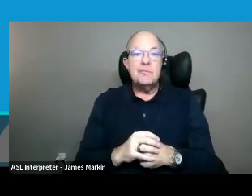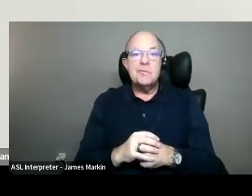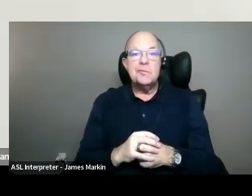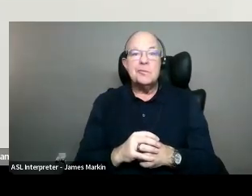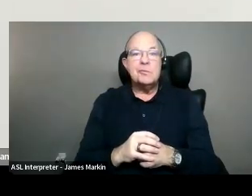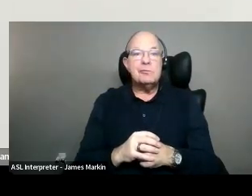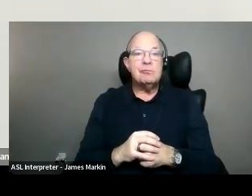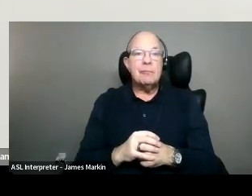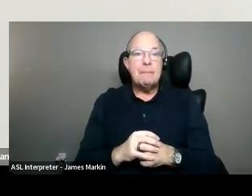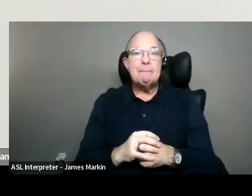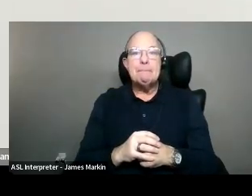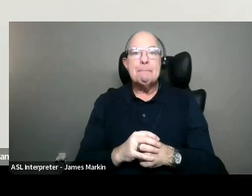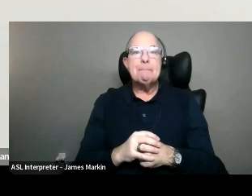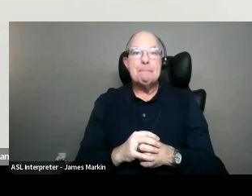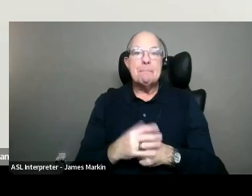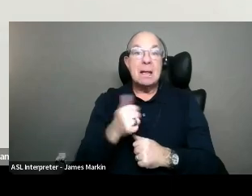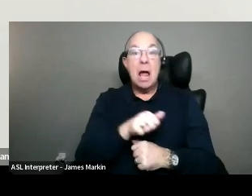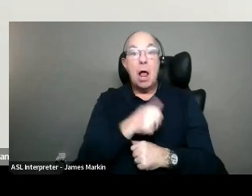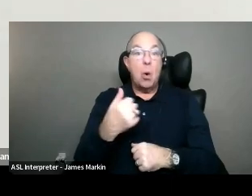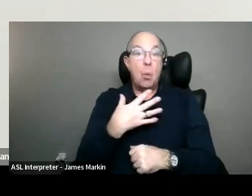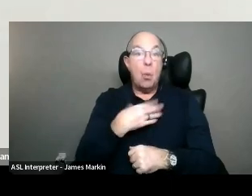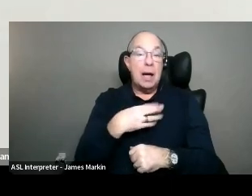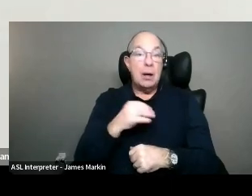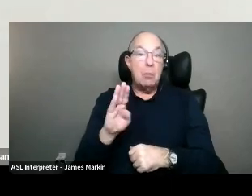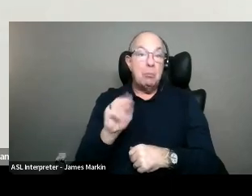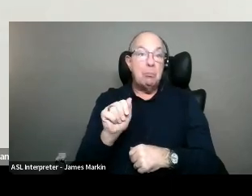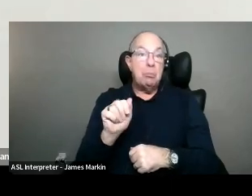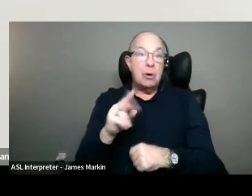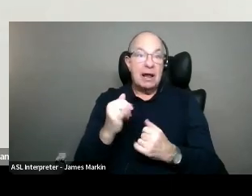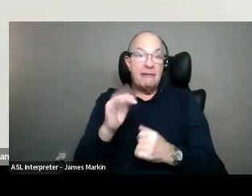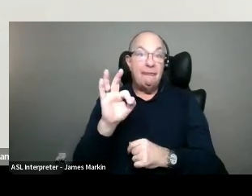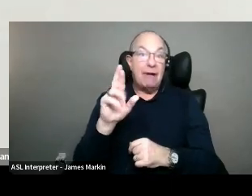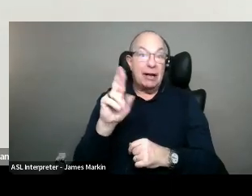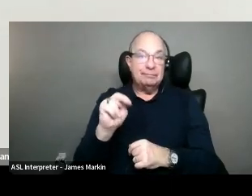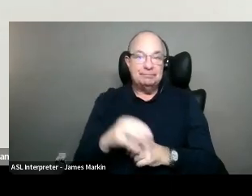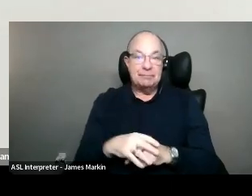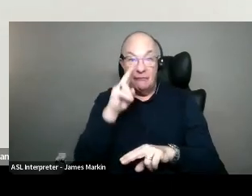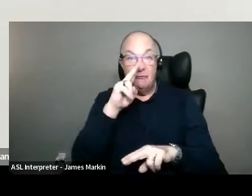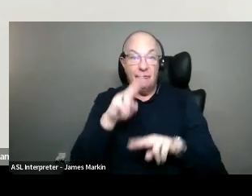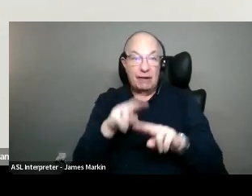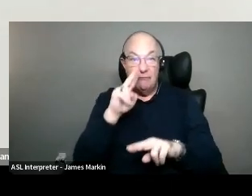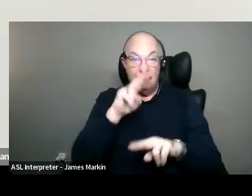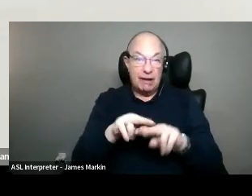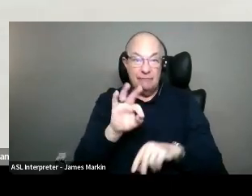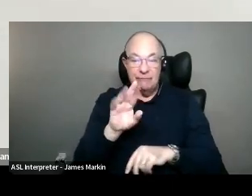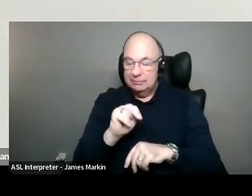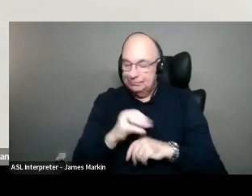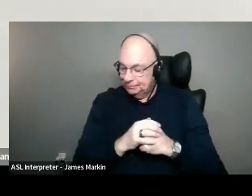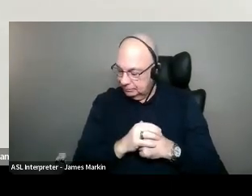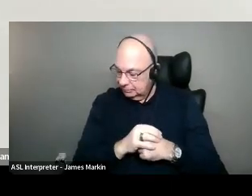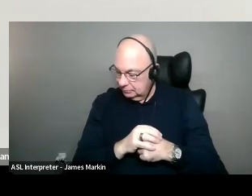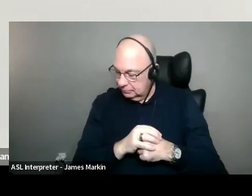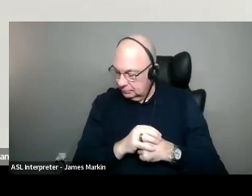Shannon Spencer (she/her): So, we have another whiteboard activity. Fun, fun, fun times. Okay, so hopefully it works this time.